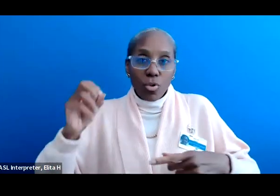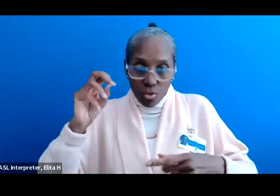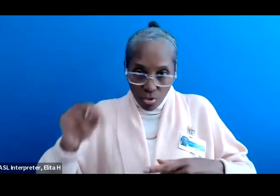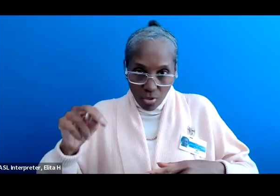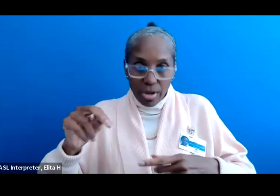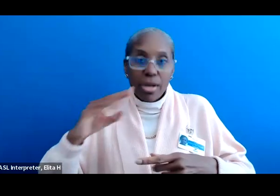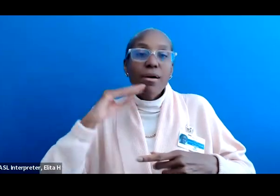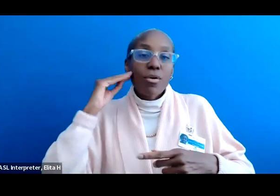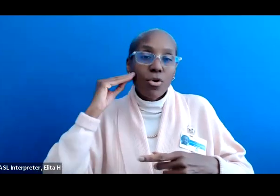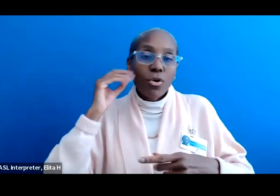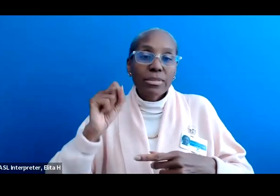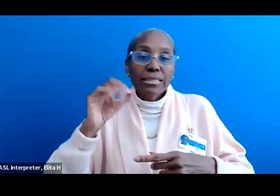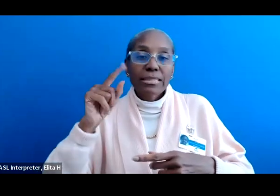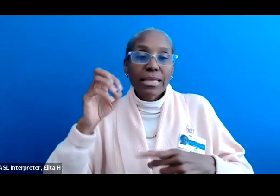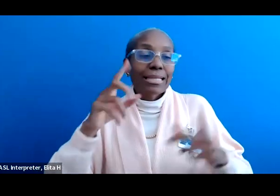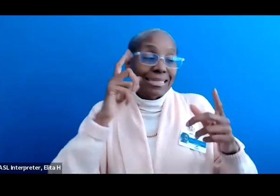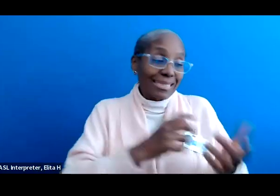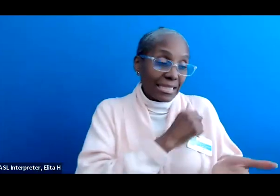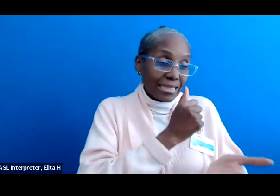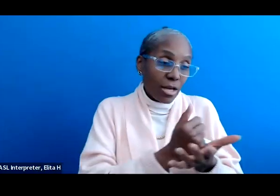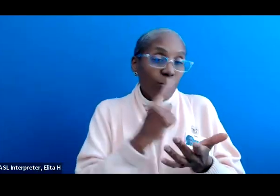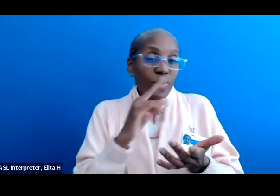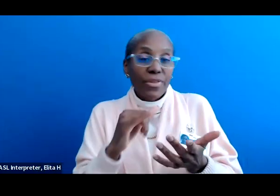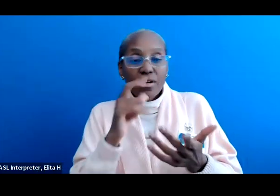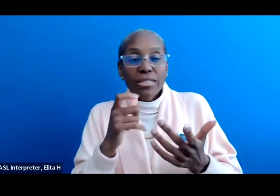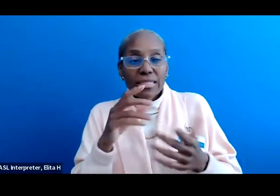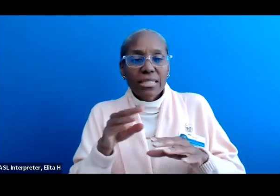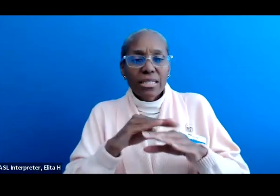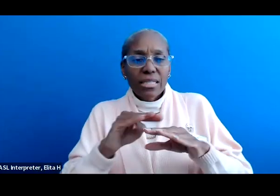She needs assistance with the roll-on scale as it has a lip. Isn't that too bad?